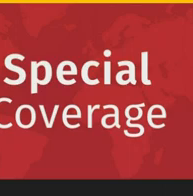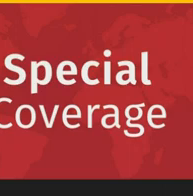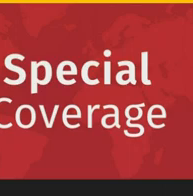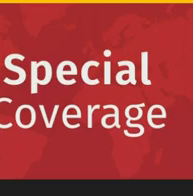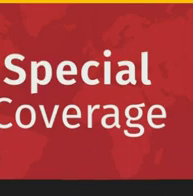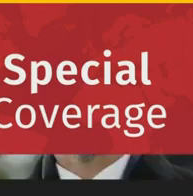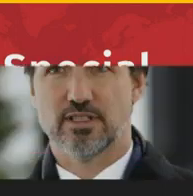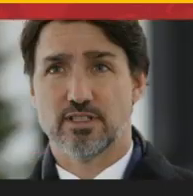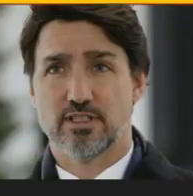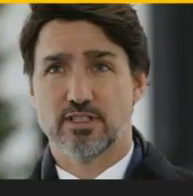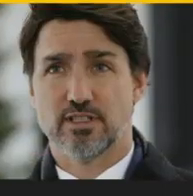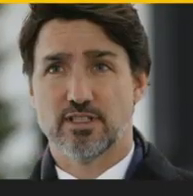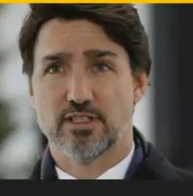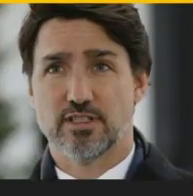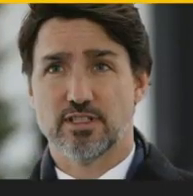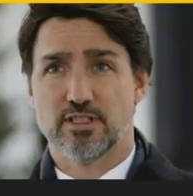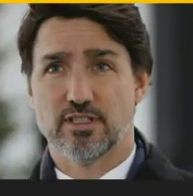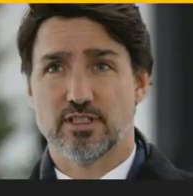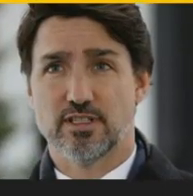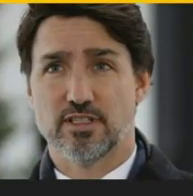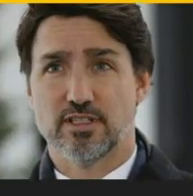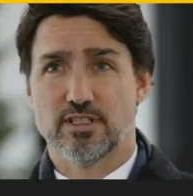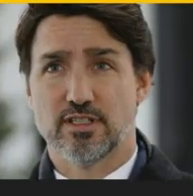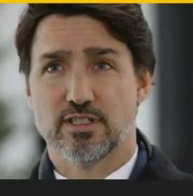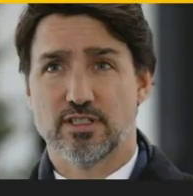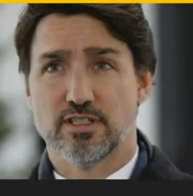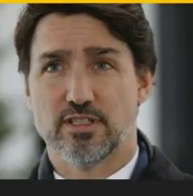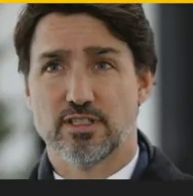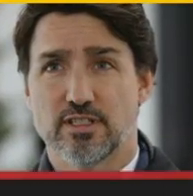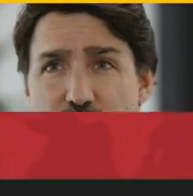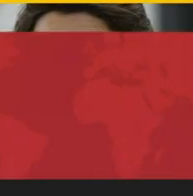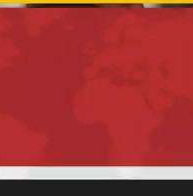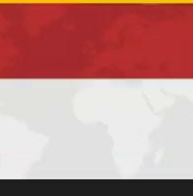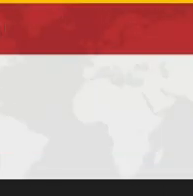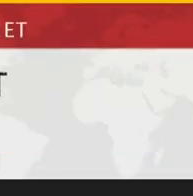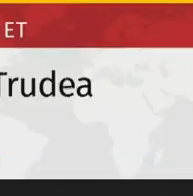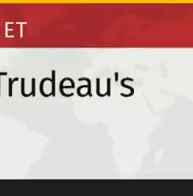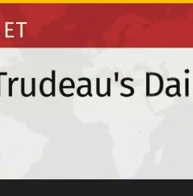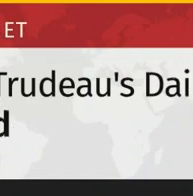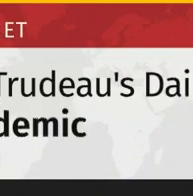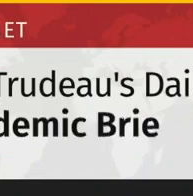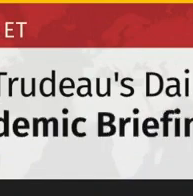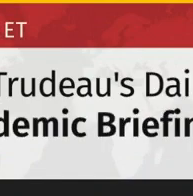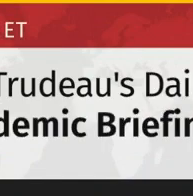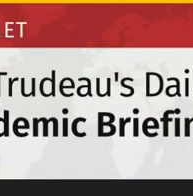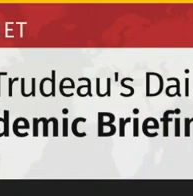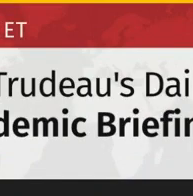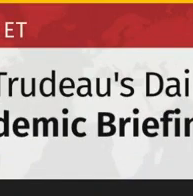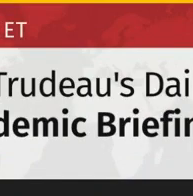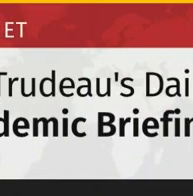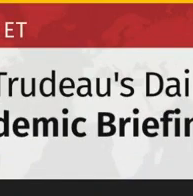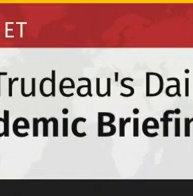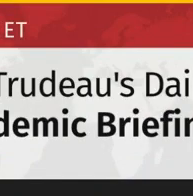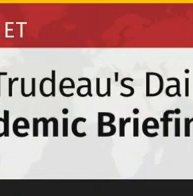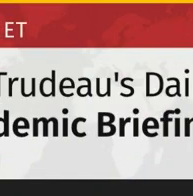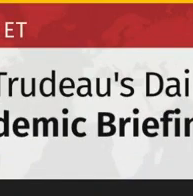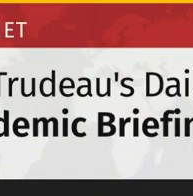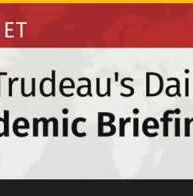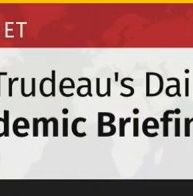I WANT TO THE RAISE ONE POINT OF CONTEXT THAT MY PRODUCER WANTS US TO RAISE. WE ARE CURRENTLY AT 28,000 CASES